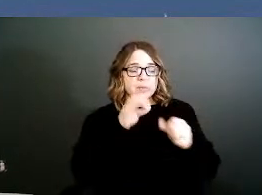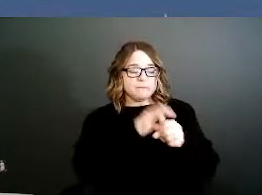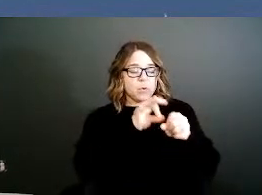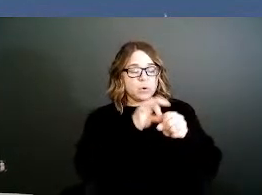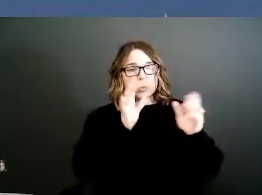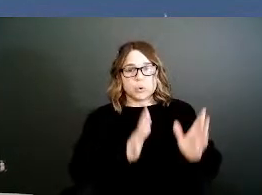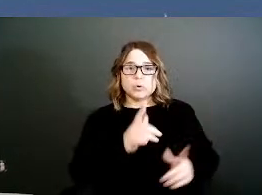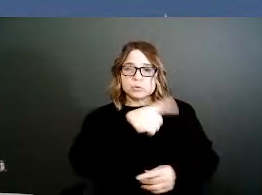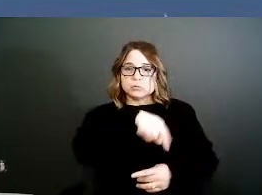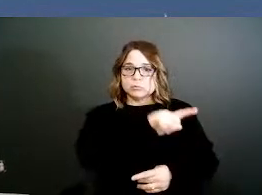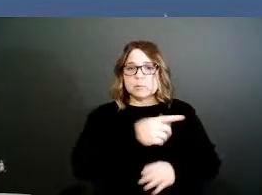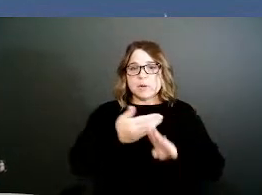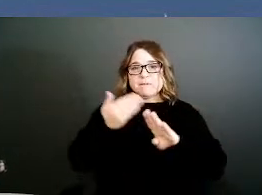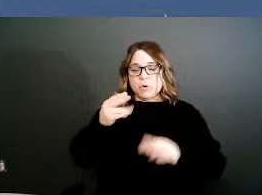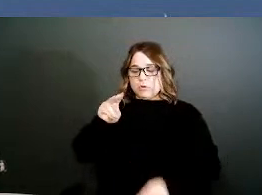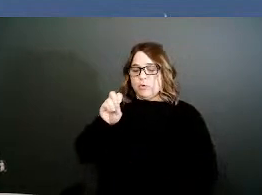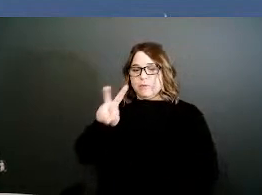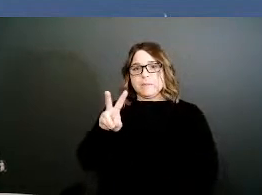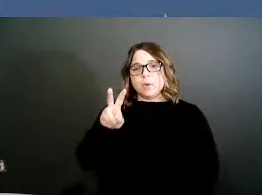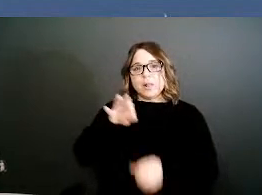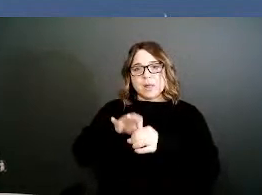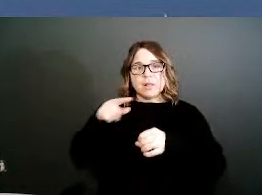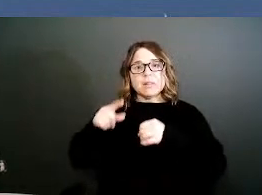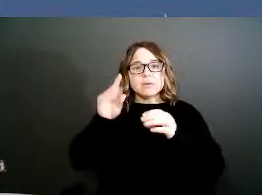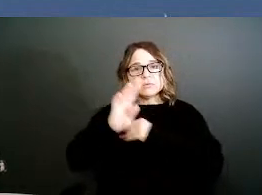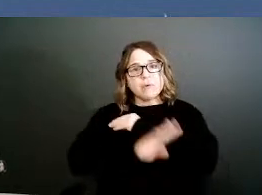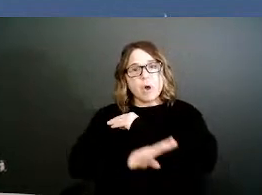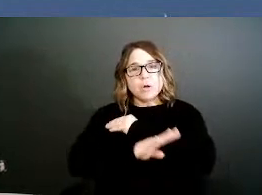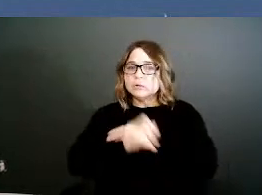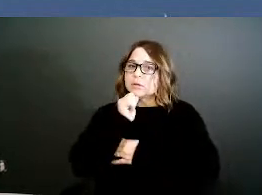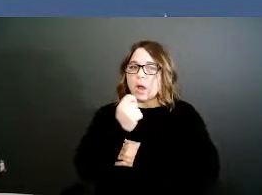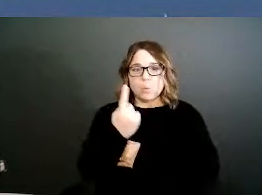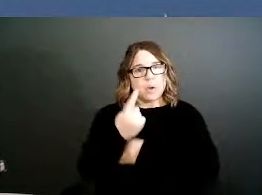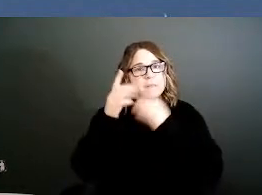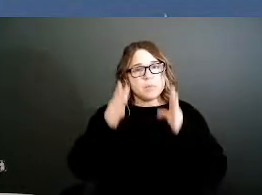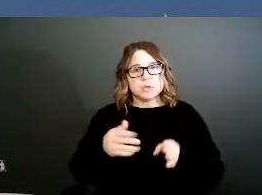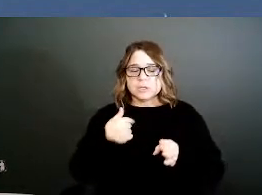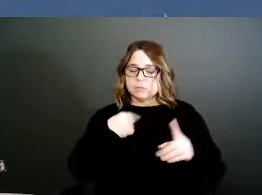PERSON I SPOKE VOTERS AHEAD OF THE NOVEMBER ELECTION THIS FALL, NOT ONE WITH SAID THAT THEY WANTED MPD TO STAY THE SAME AS WE KNOW IT.